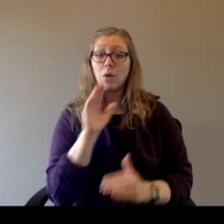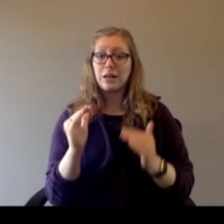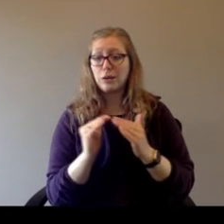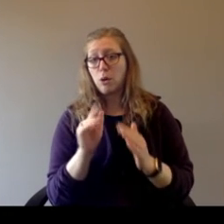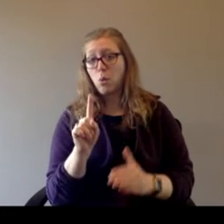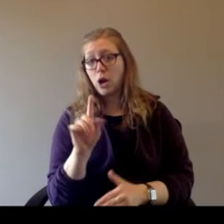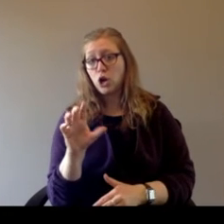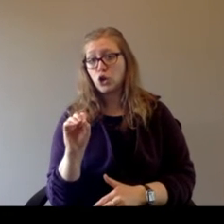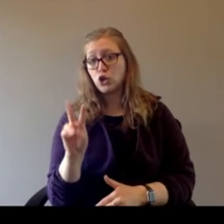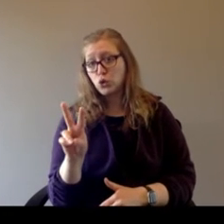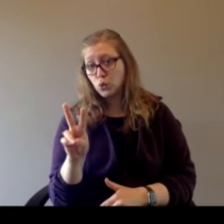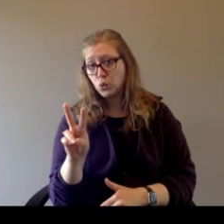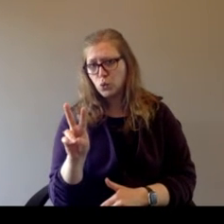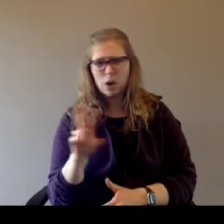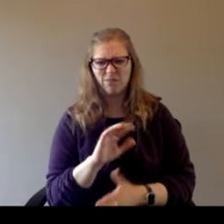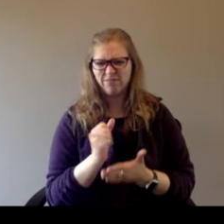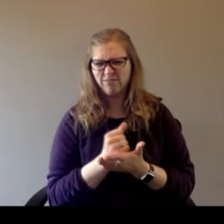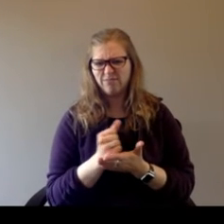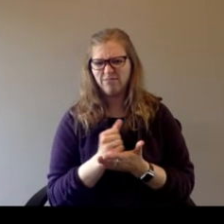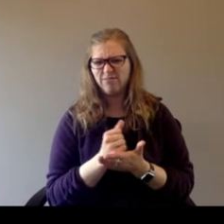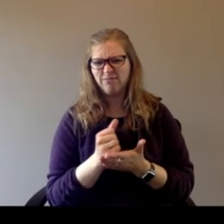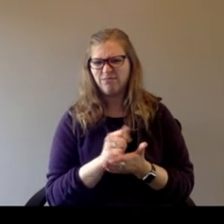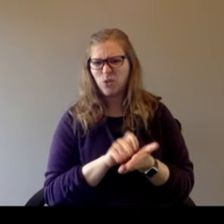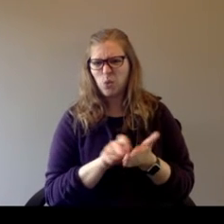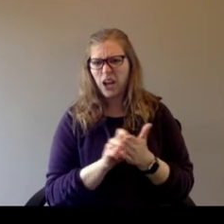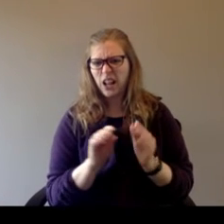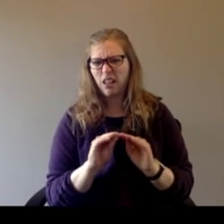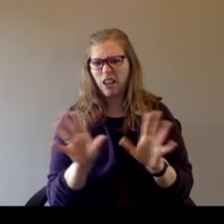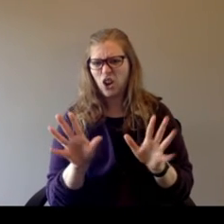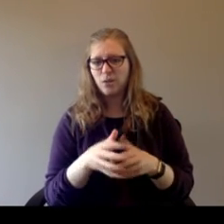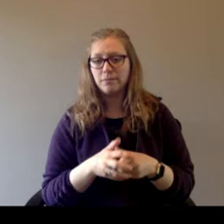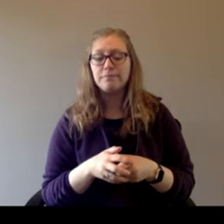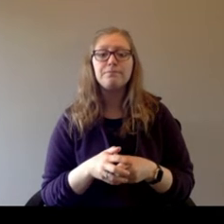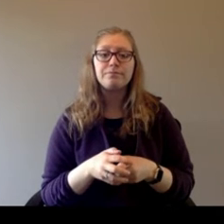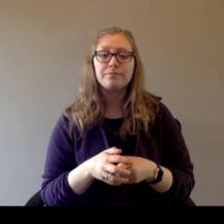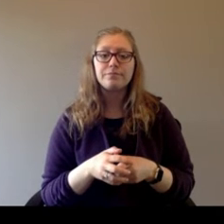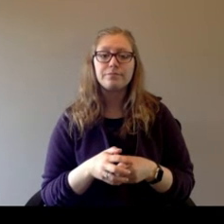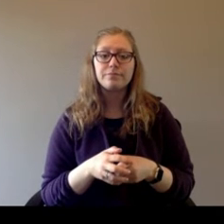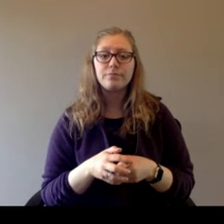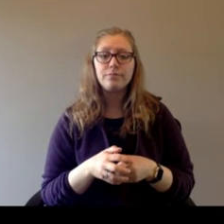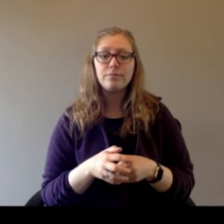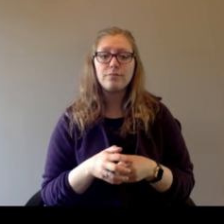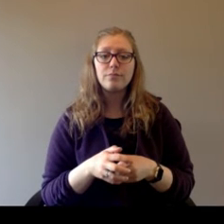(I'll fix that) So 6x is 102.